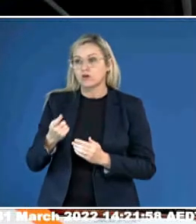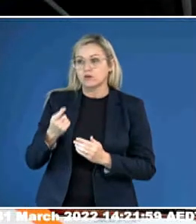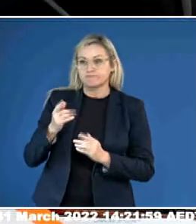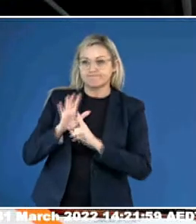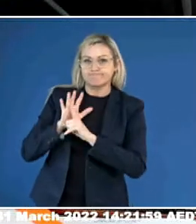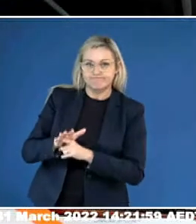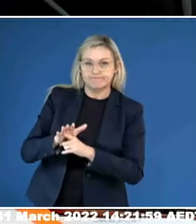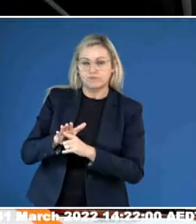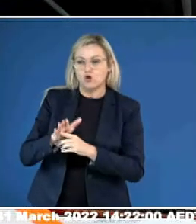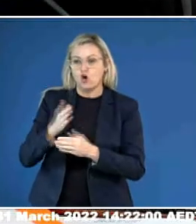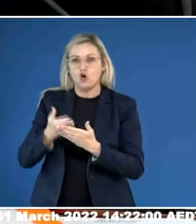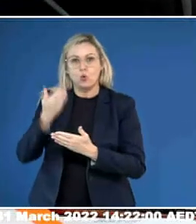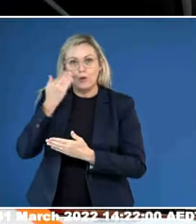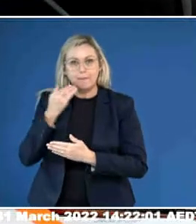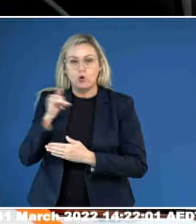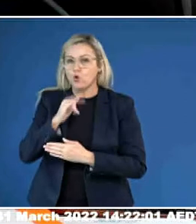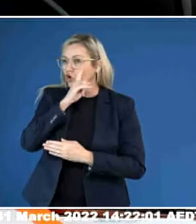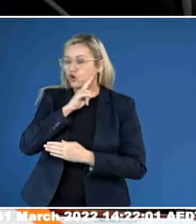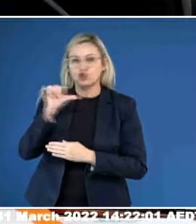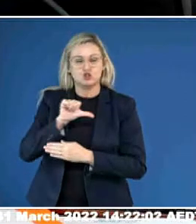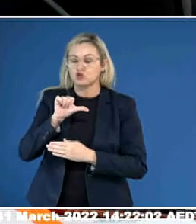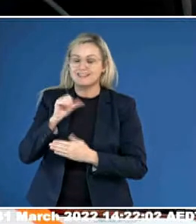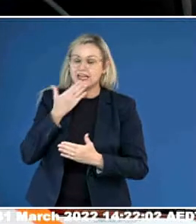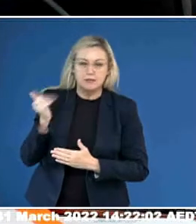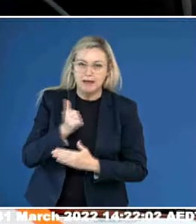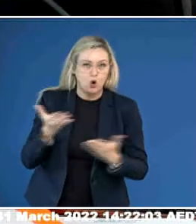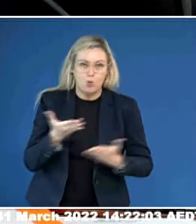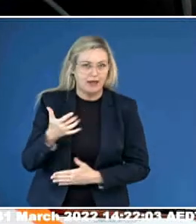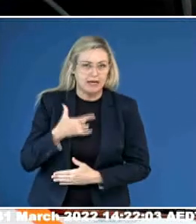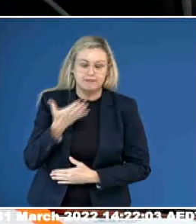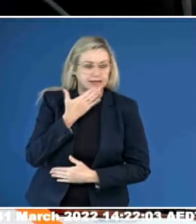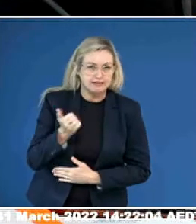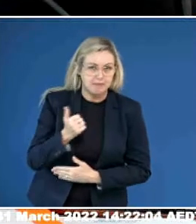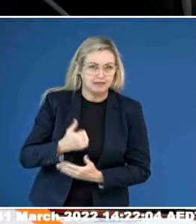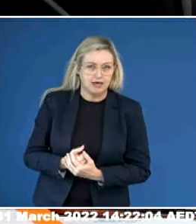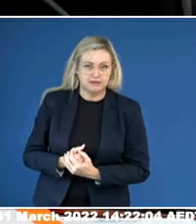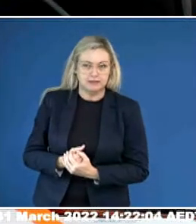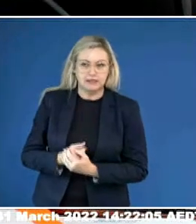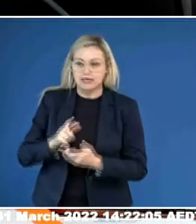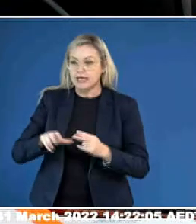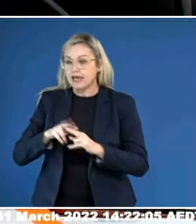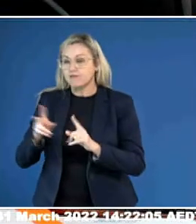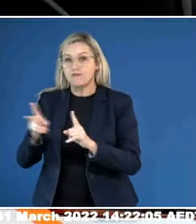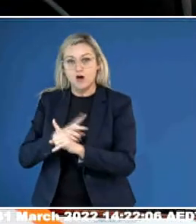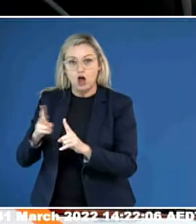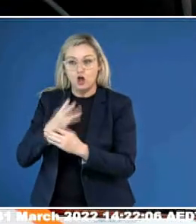live -- MS EASTMAN: Yes. ever. Violence against women and girls is violence against women and girls.